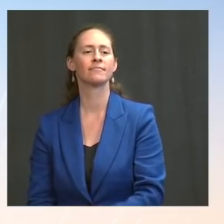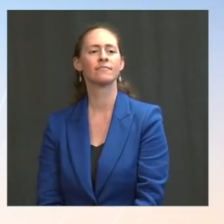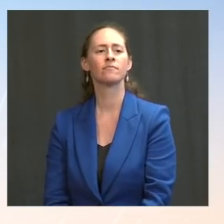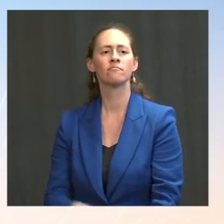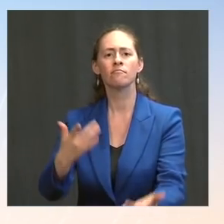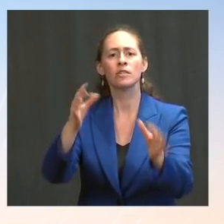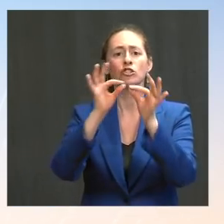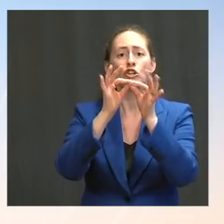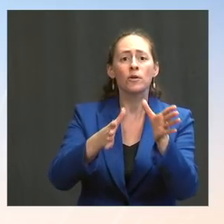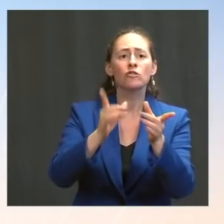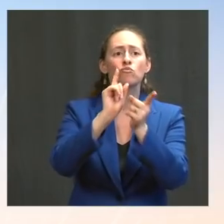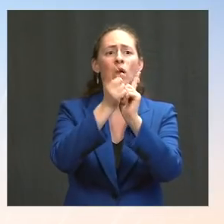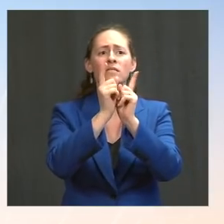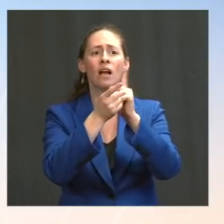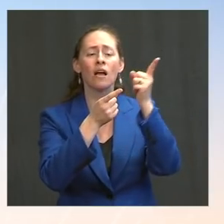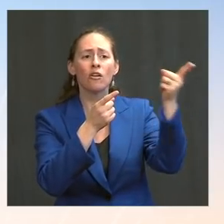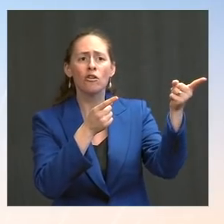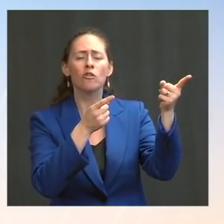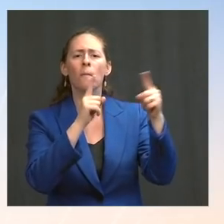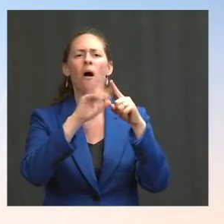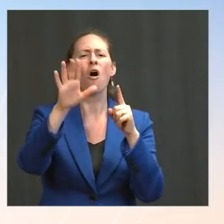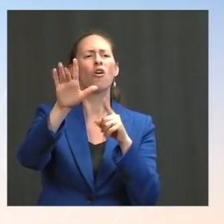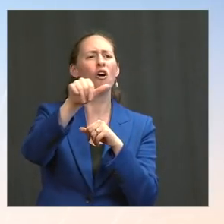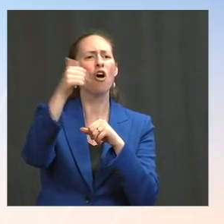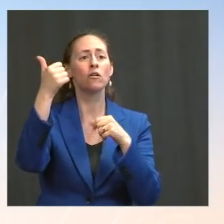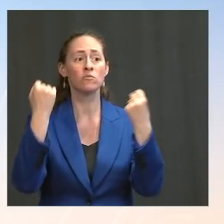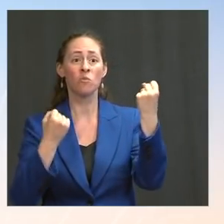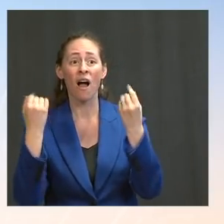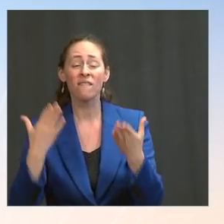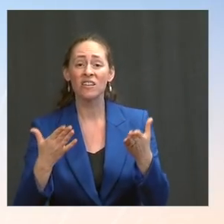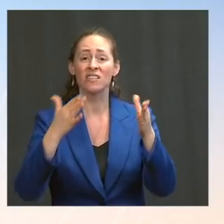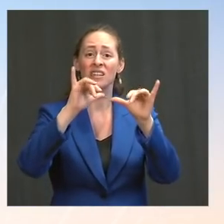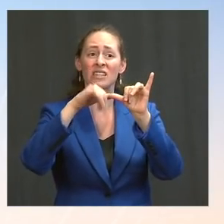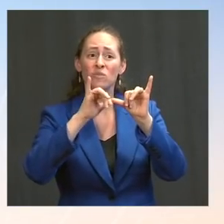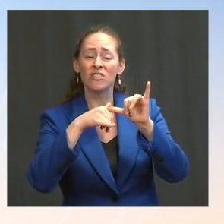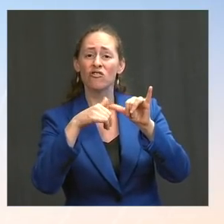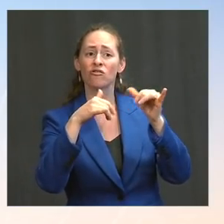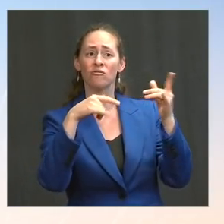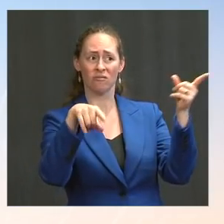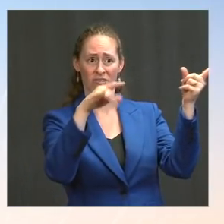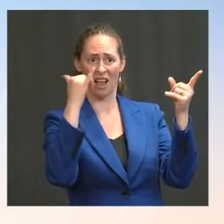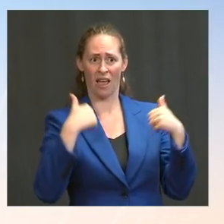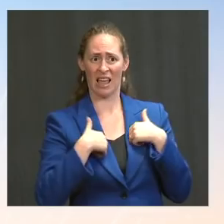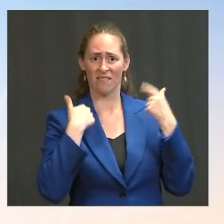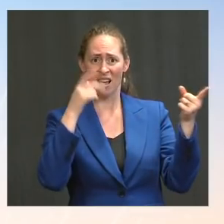not just translators -- drivers, engineers, people who have really put their lives on the line for the U.S. that are waiting on these applications --